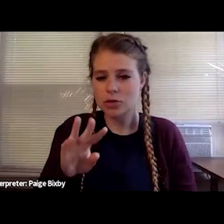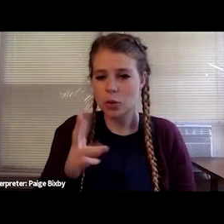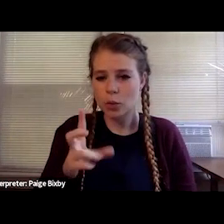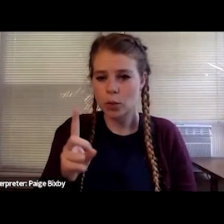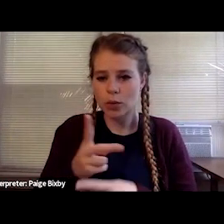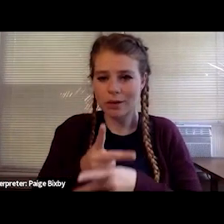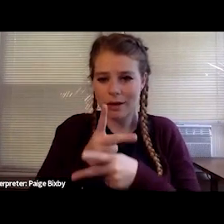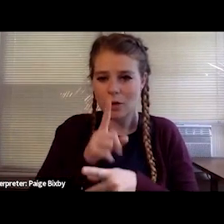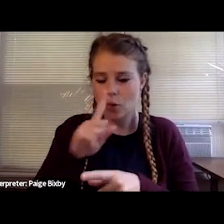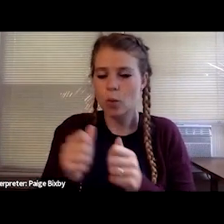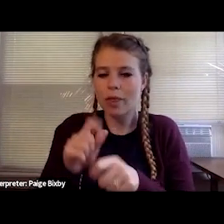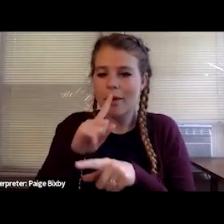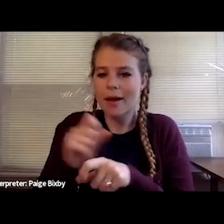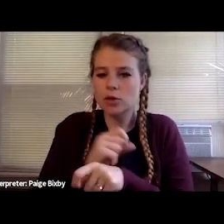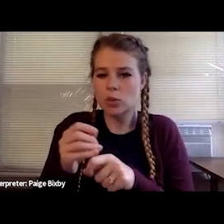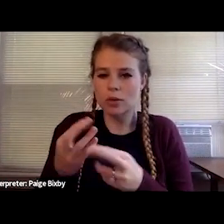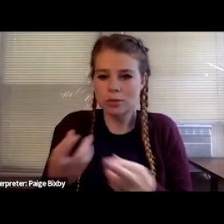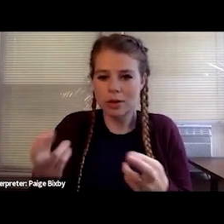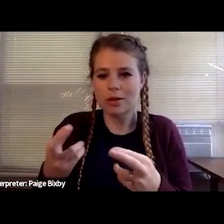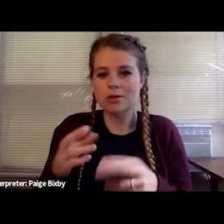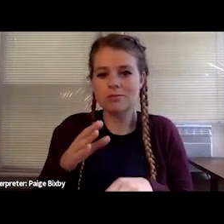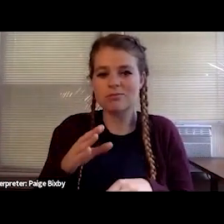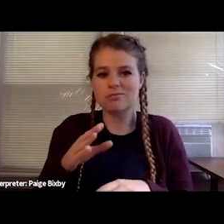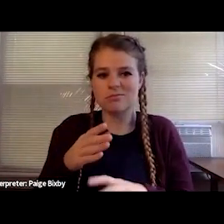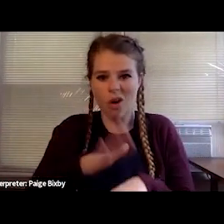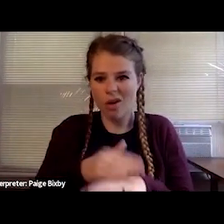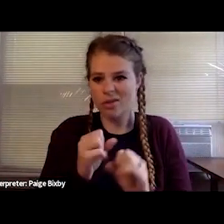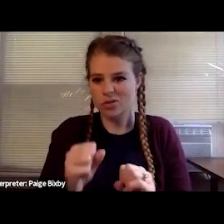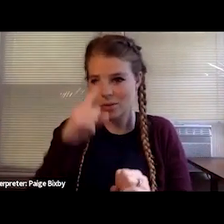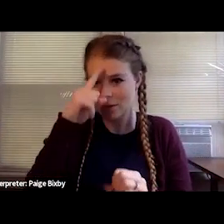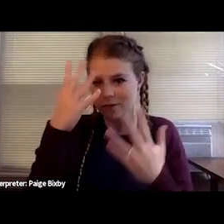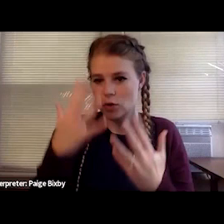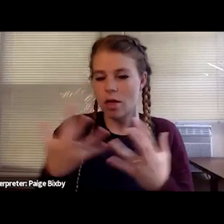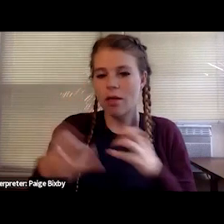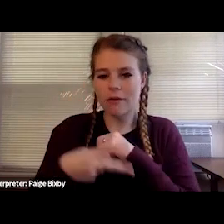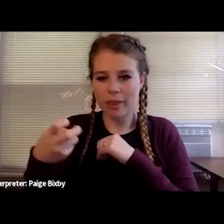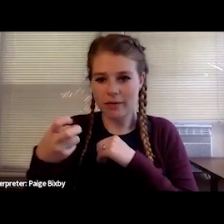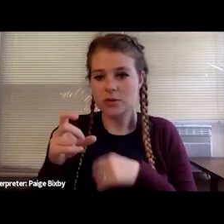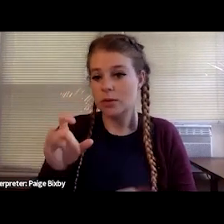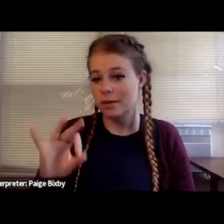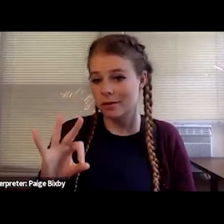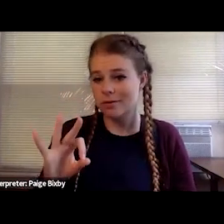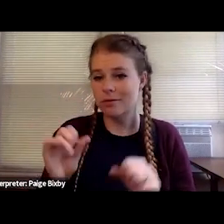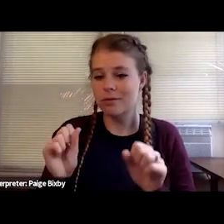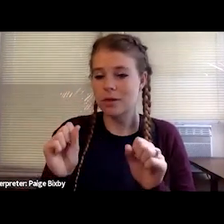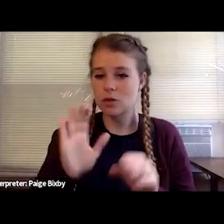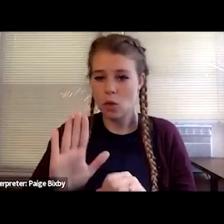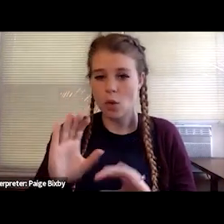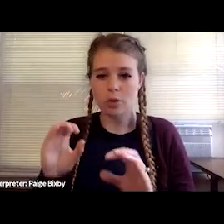the actual supplies on your own person on the street because unfortunately there's a lot of stuff. So even if there's a way that your organizations could work with a provider